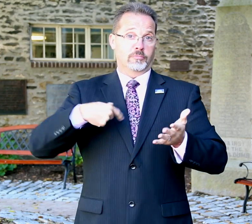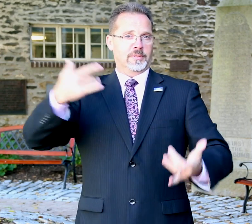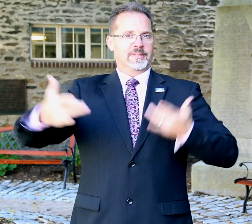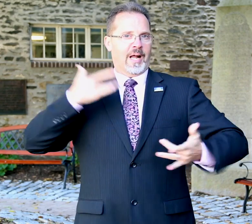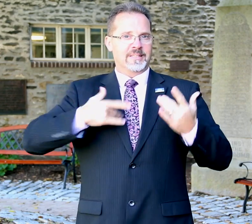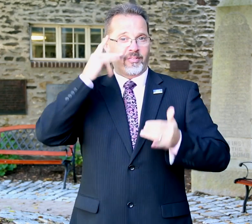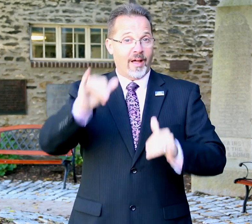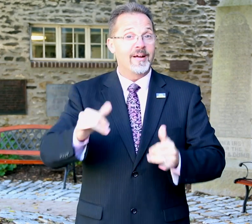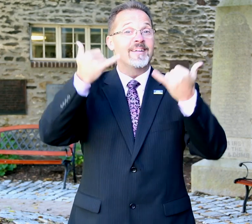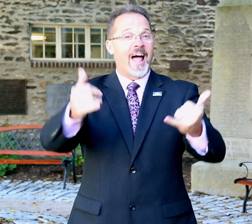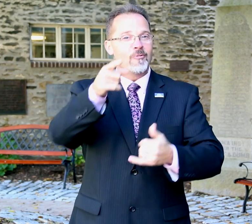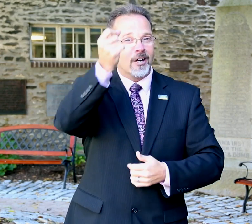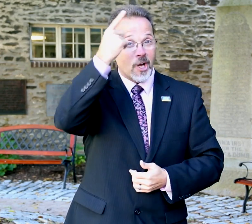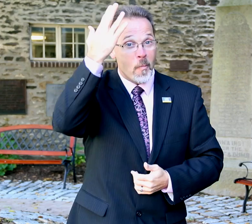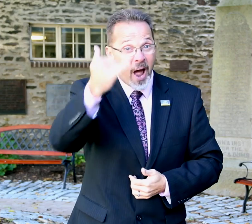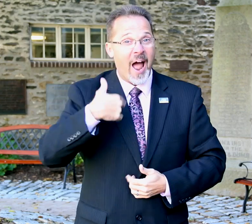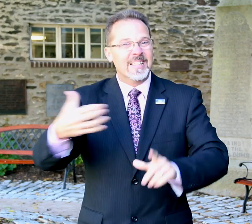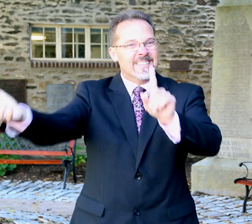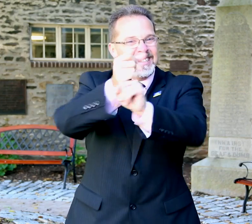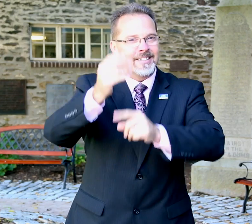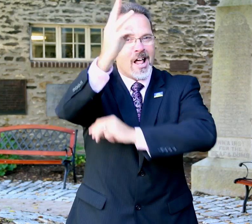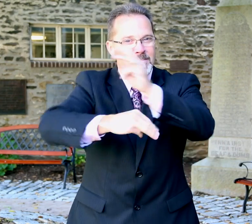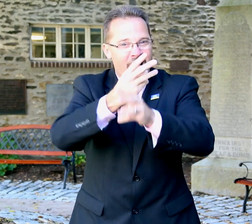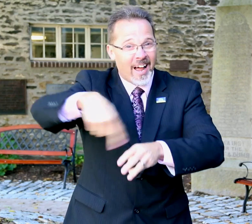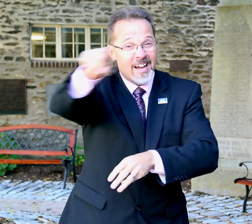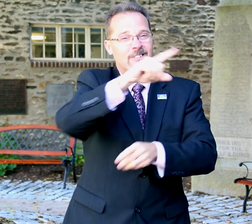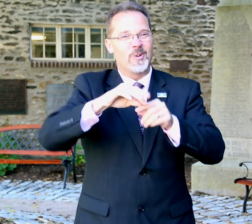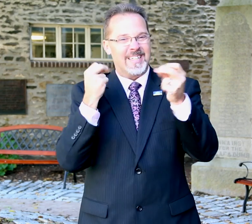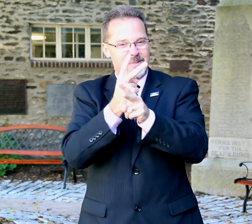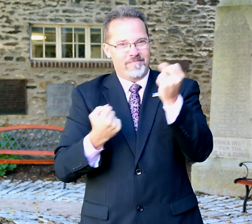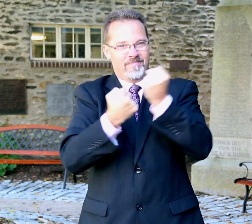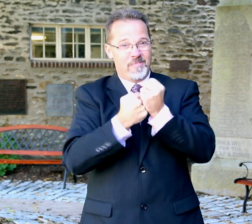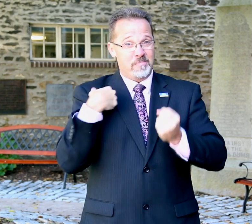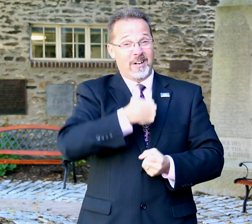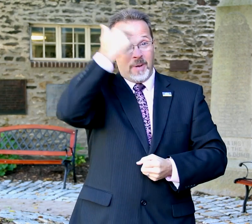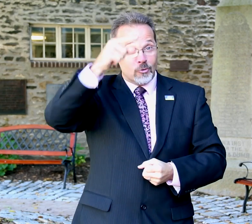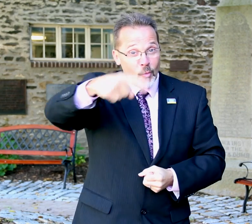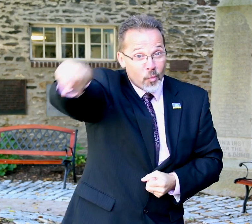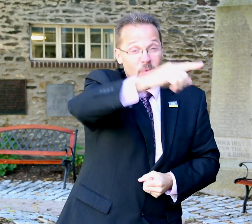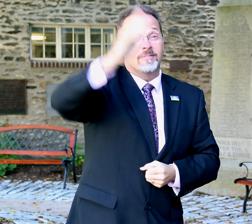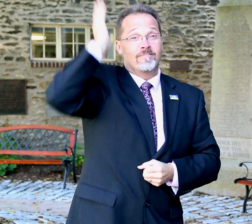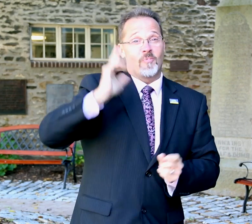We are excited about that Now, you understand why we want to connect Alumni to keep supporting us so you can go to Camp Kirby yourself!